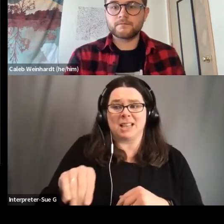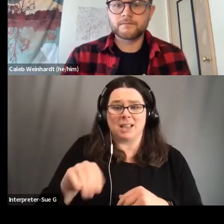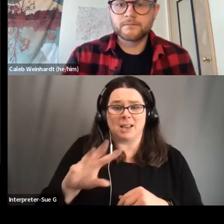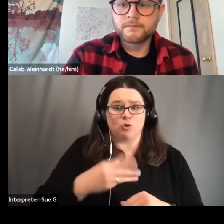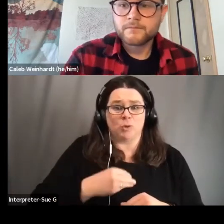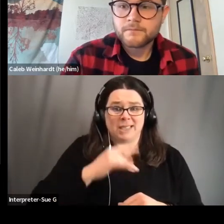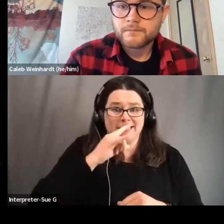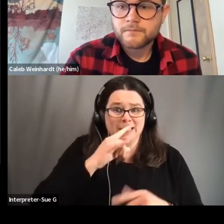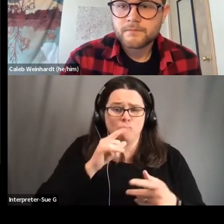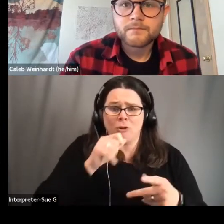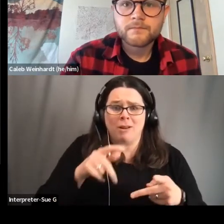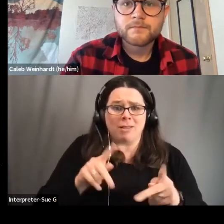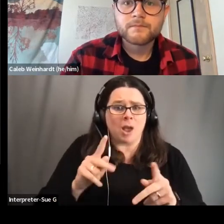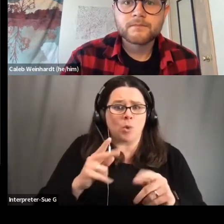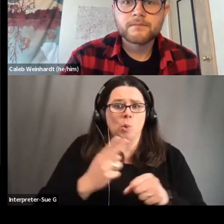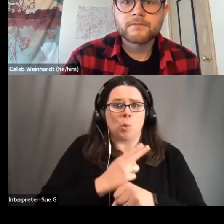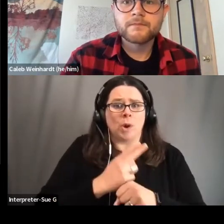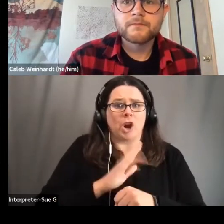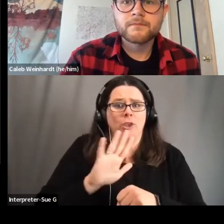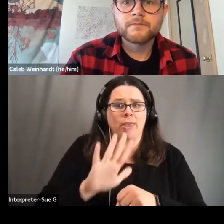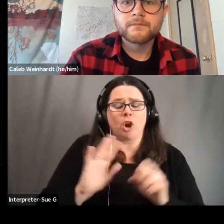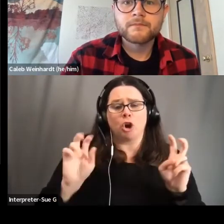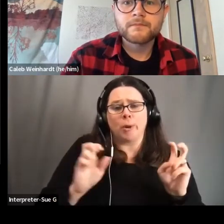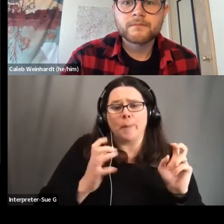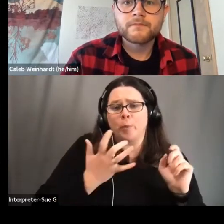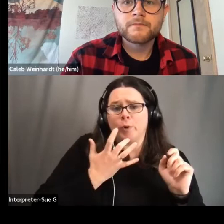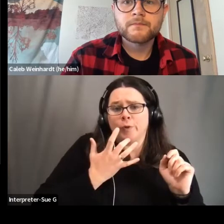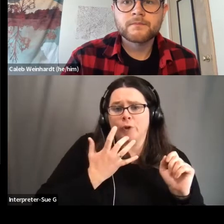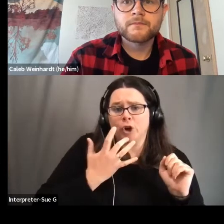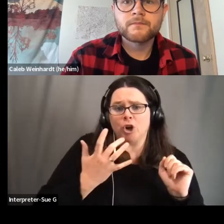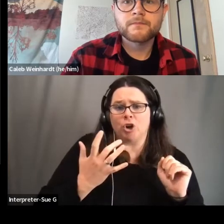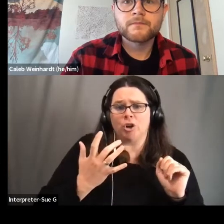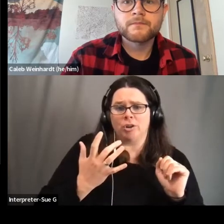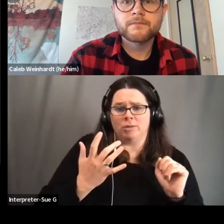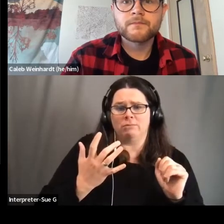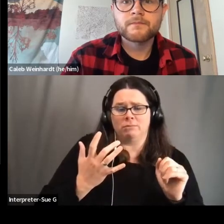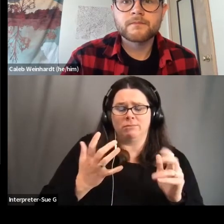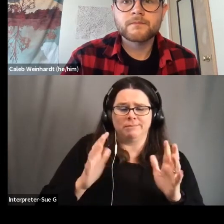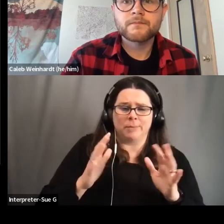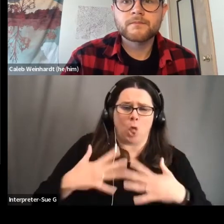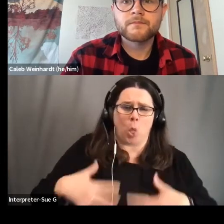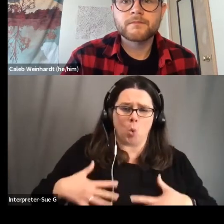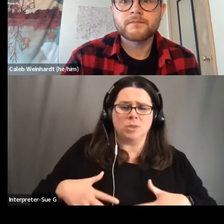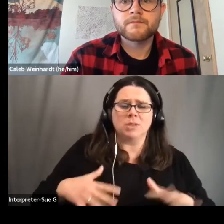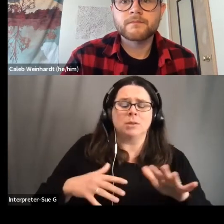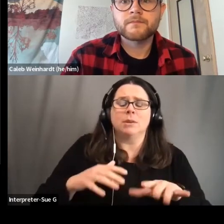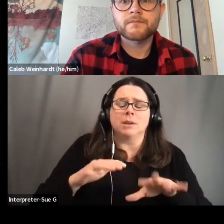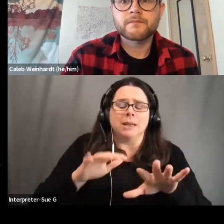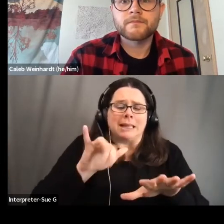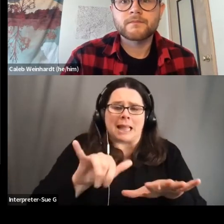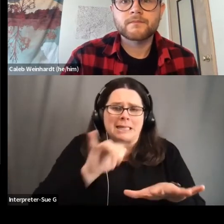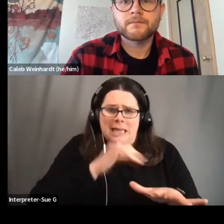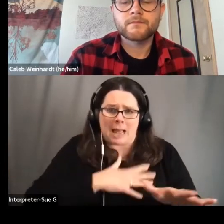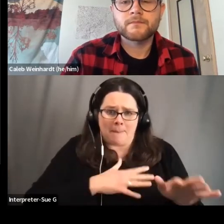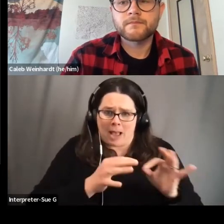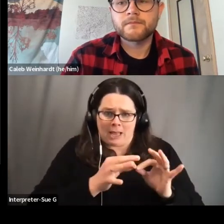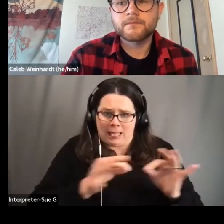the clothes that they prefer. That's the language of the study, not me. So clothes that don't align with their gender. So you know,